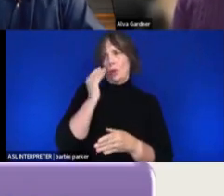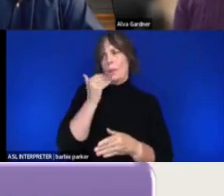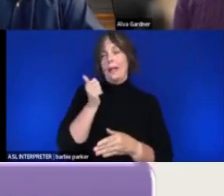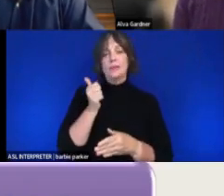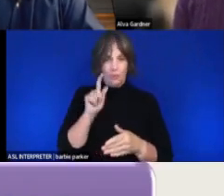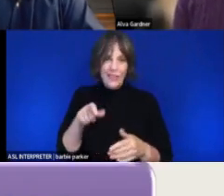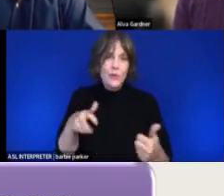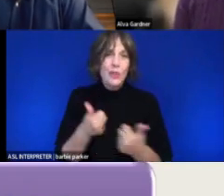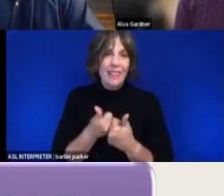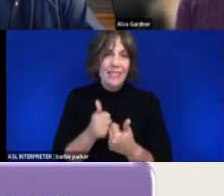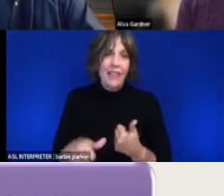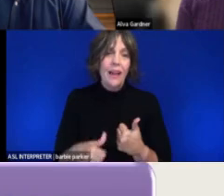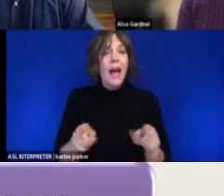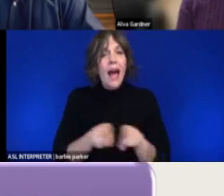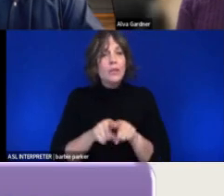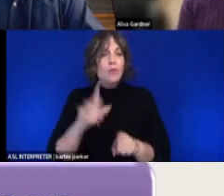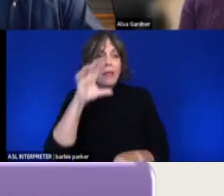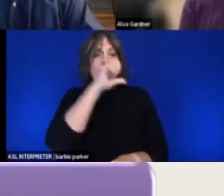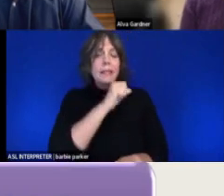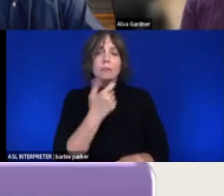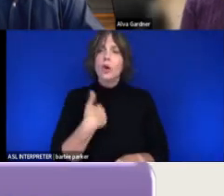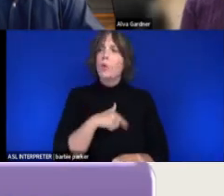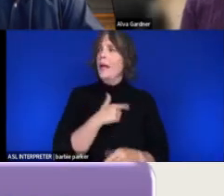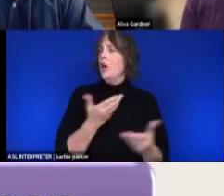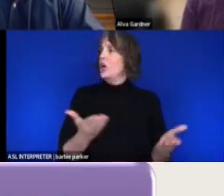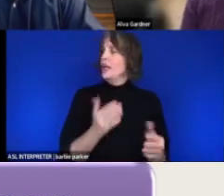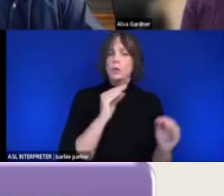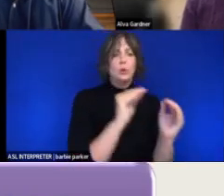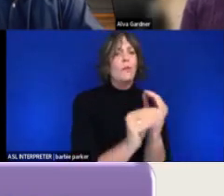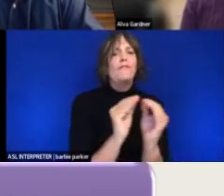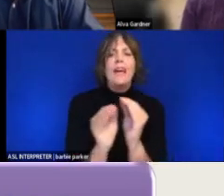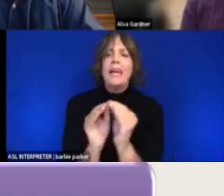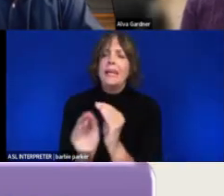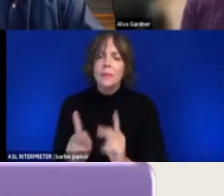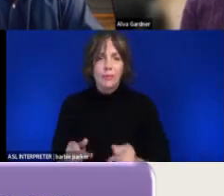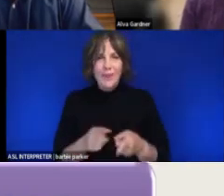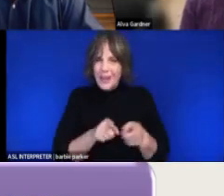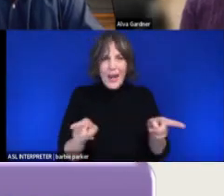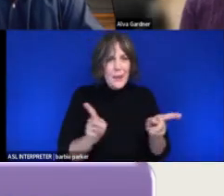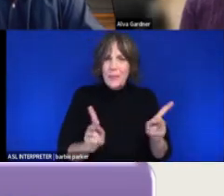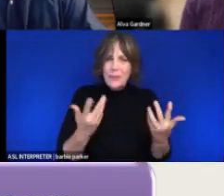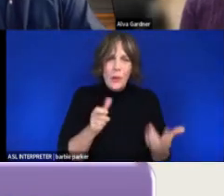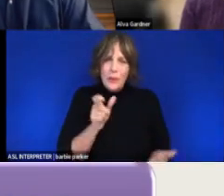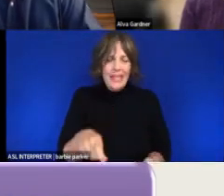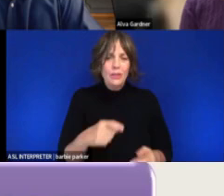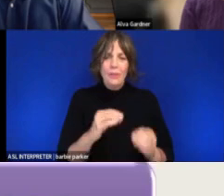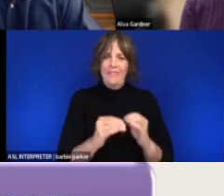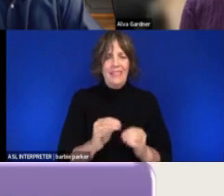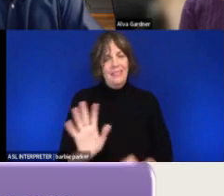well as the assumption that we are here to fix people. People don't need to be fixed. The reality is we all need to be